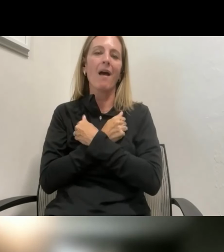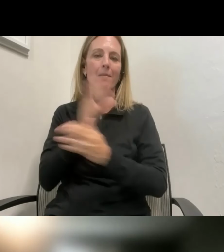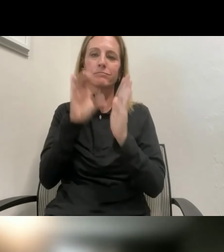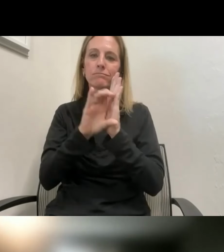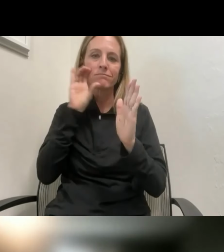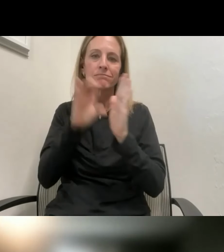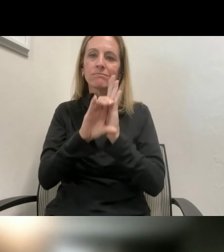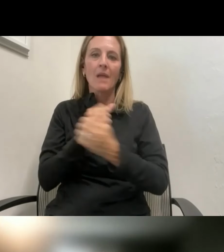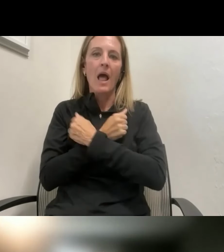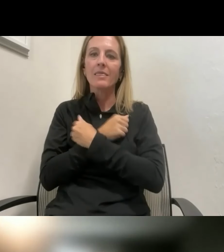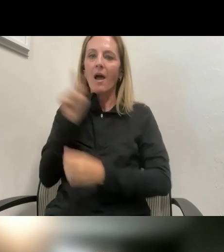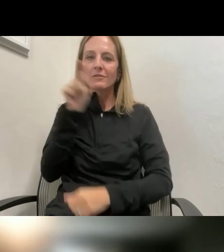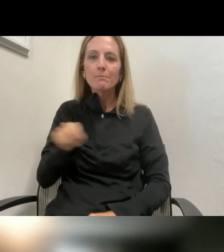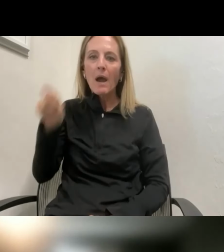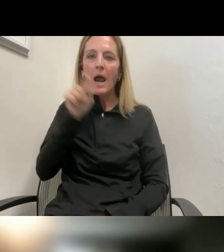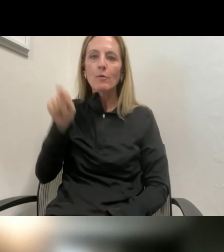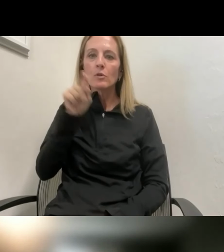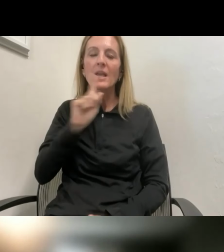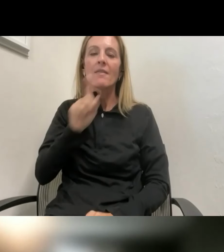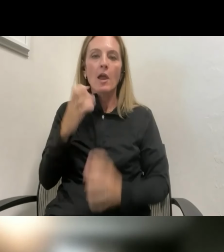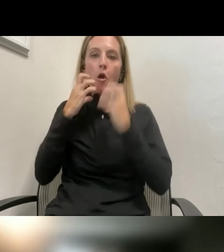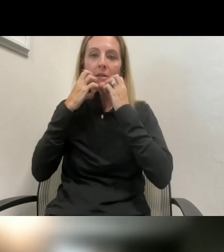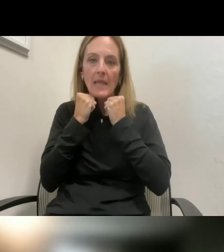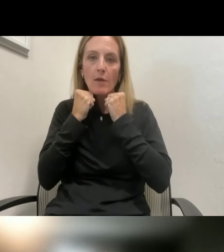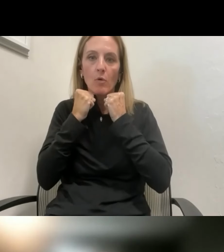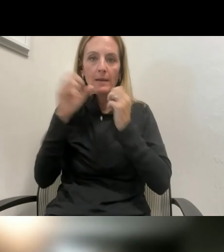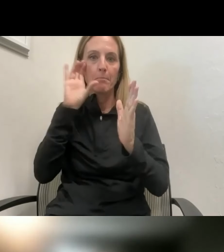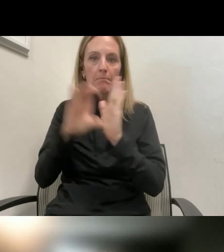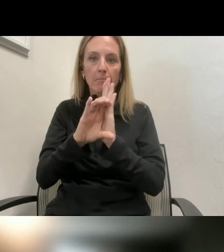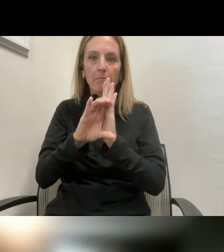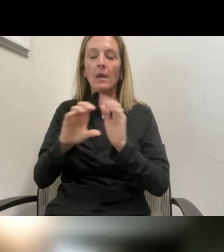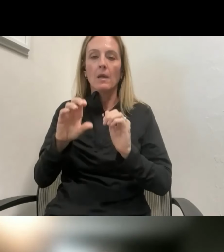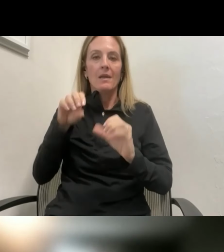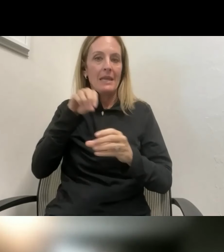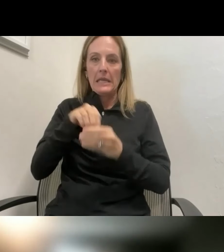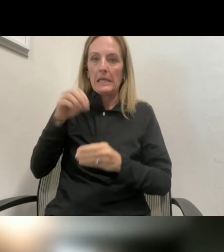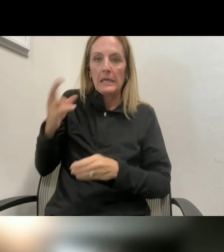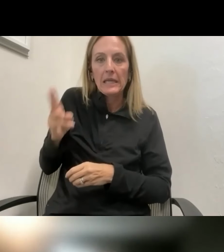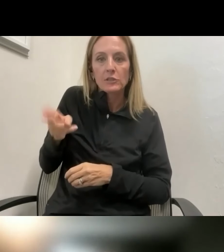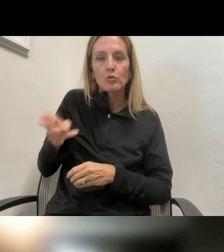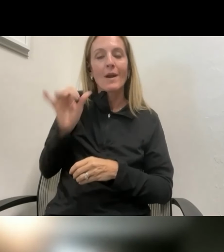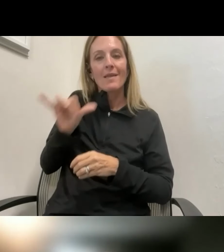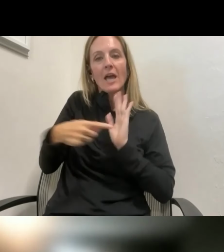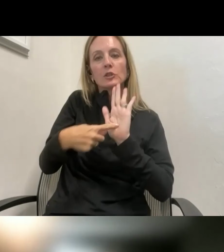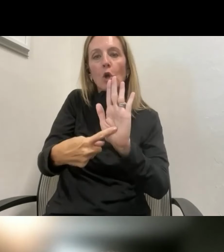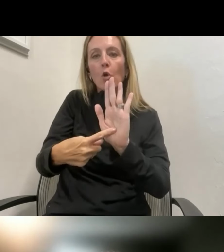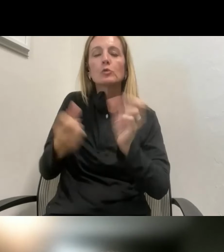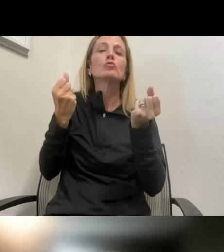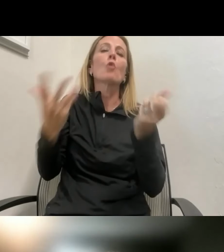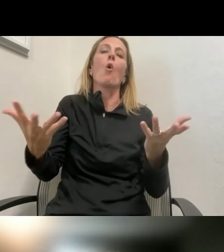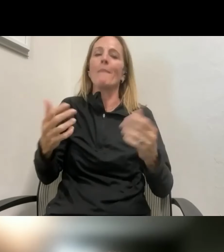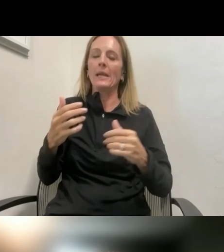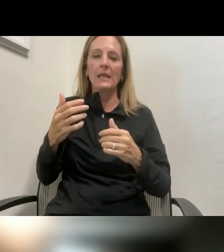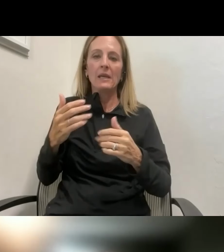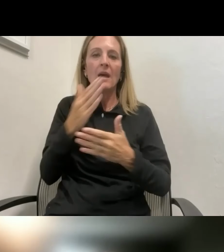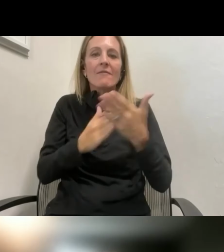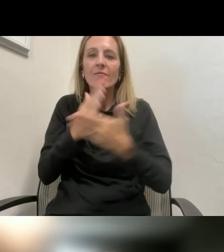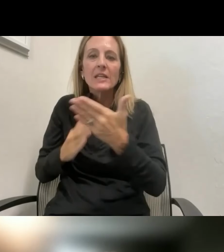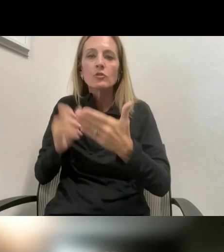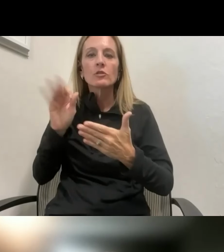Spirals are a sacred figure in our history. It reflects so many features of our Indigenous ways.